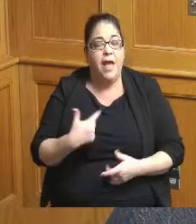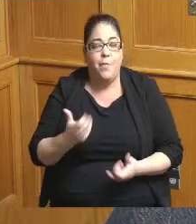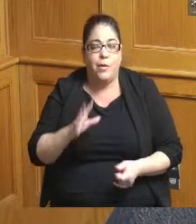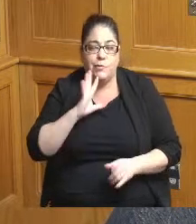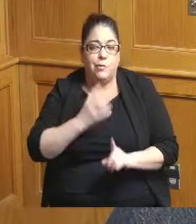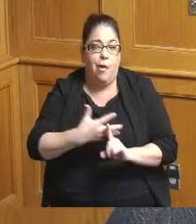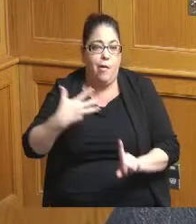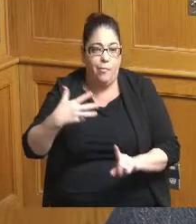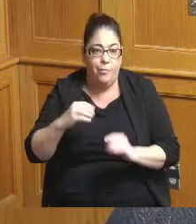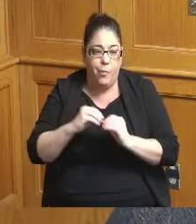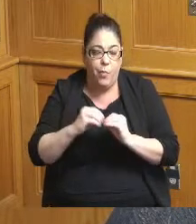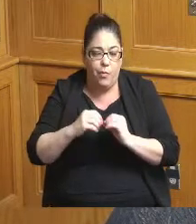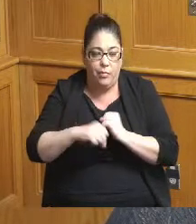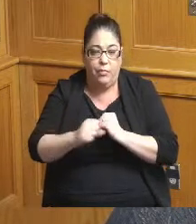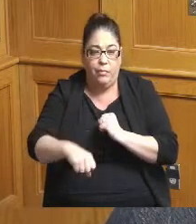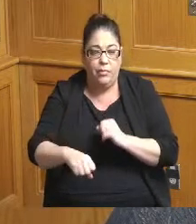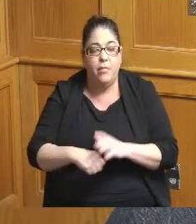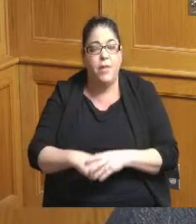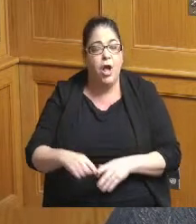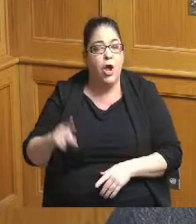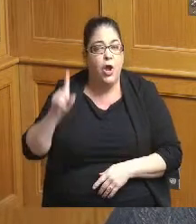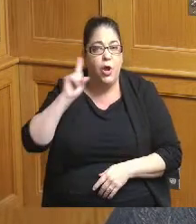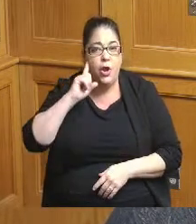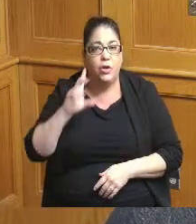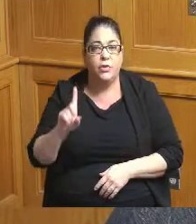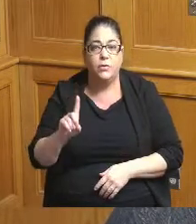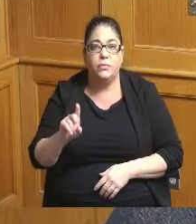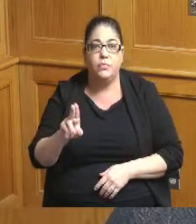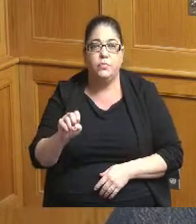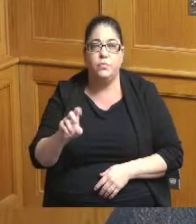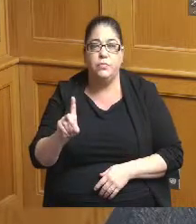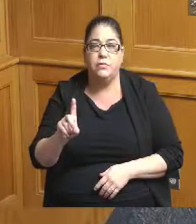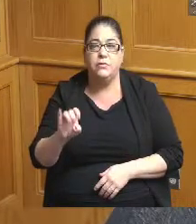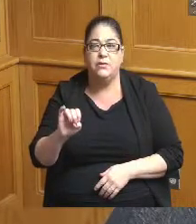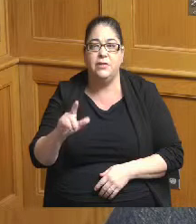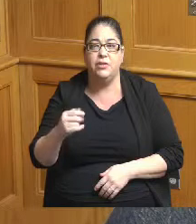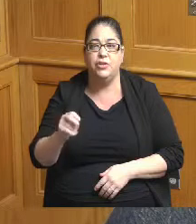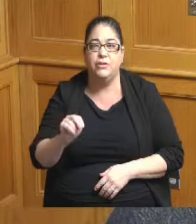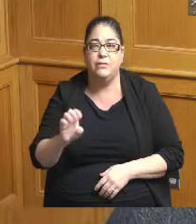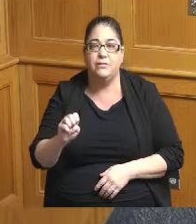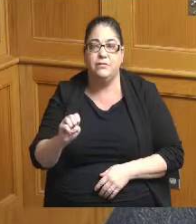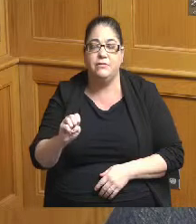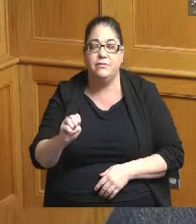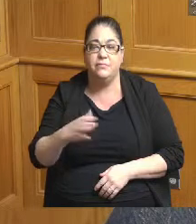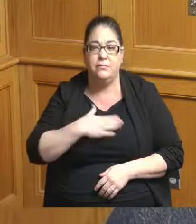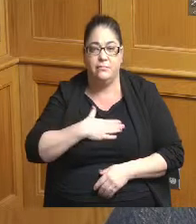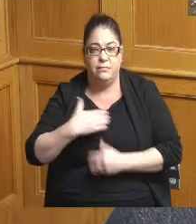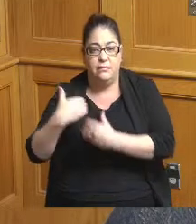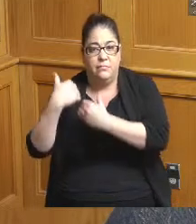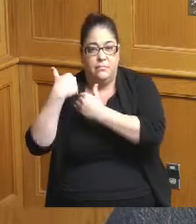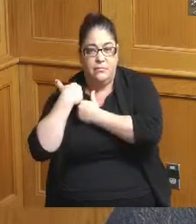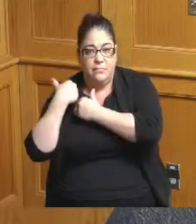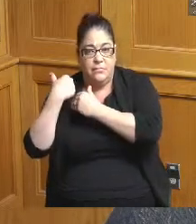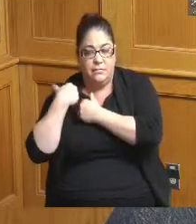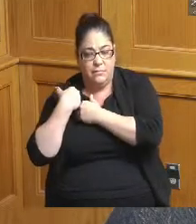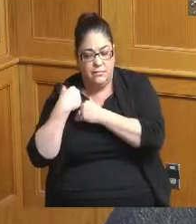have to say I heard the word due diligence and that was my primary concern because I can remember